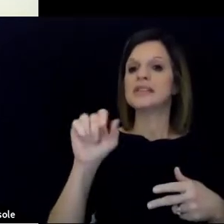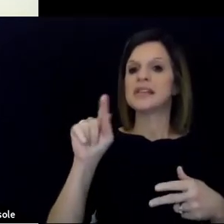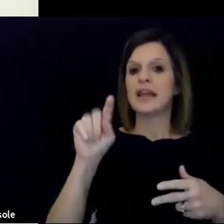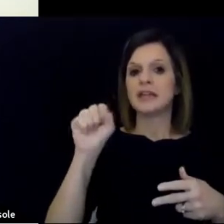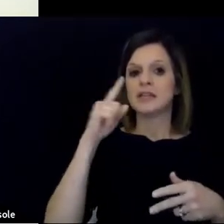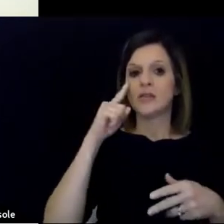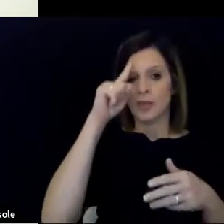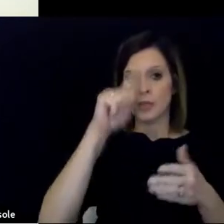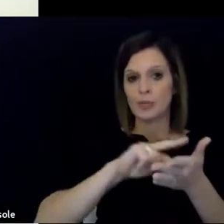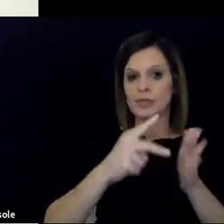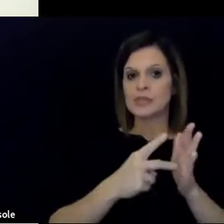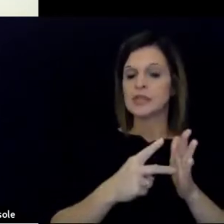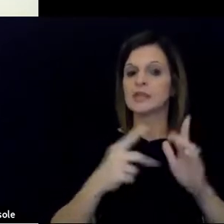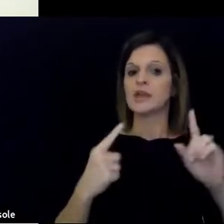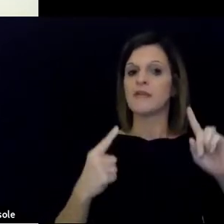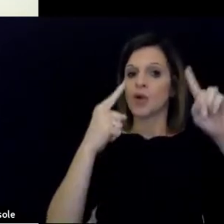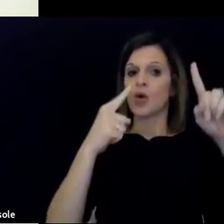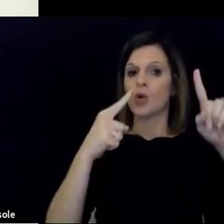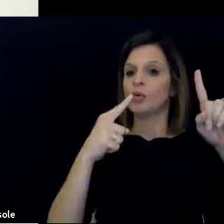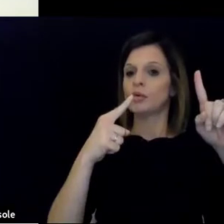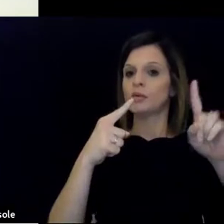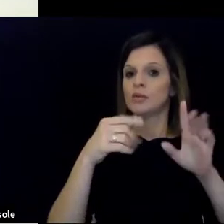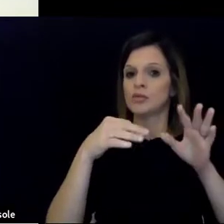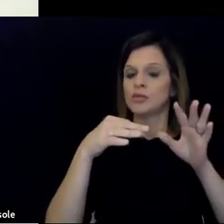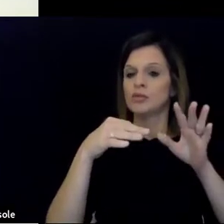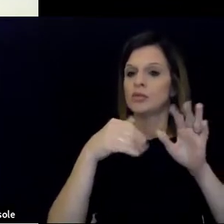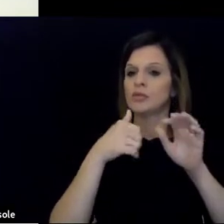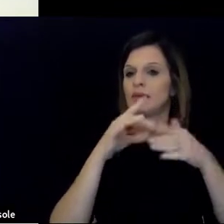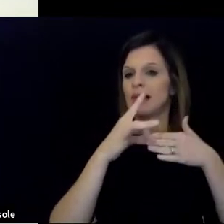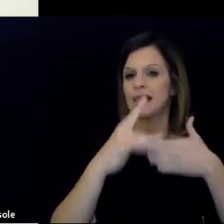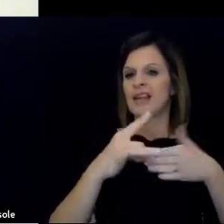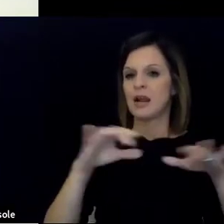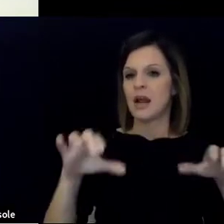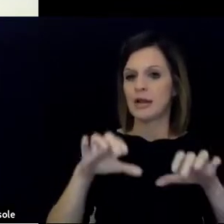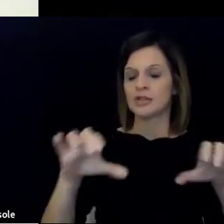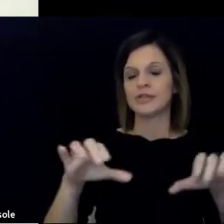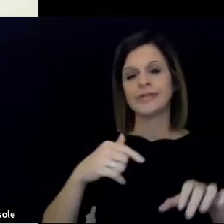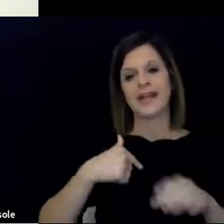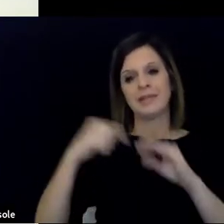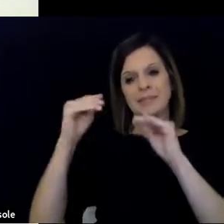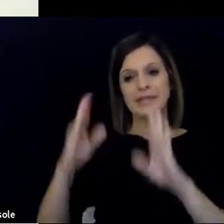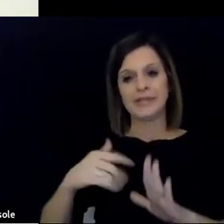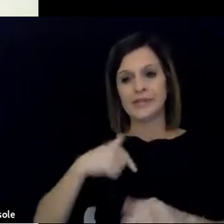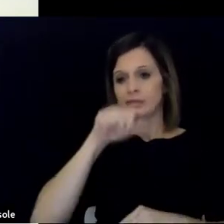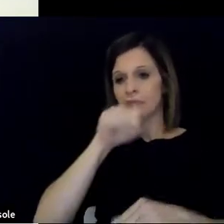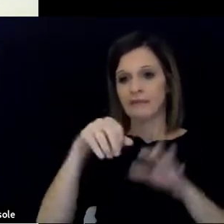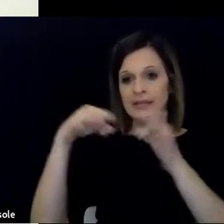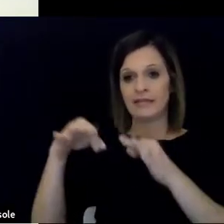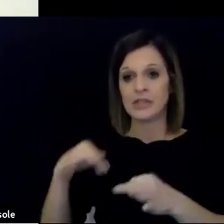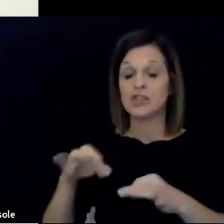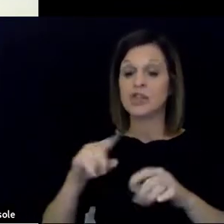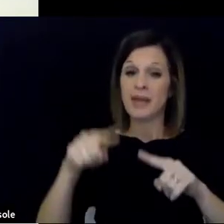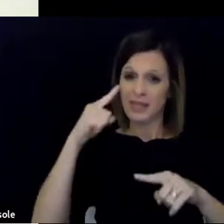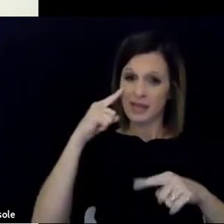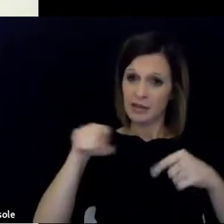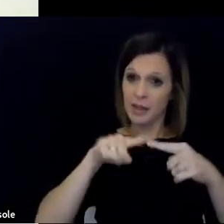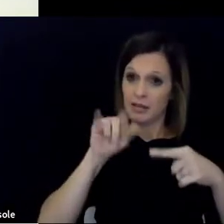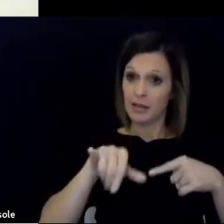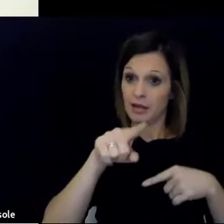I'm a professor, I love definitions. I get that, but think about this. If you think about our system's cognition,